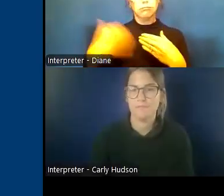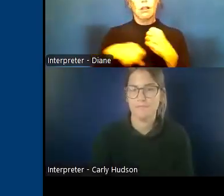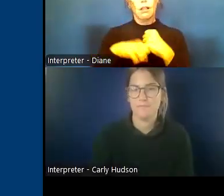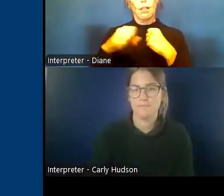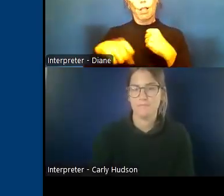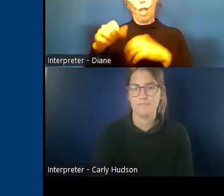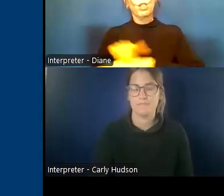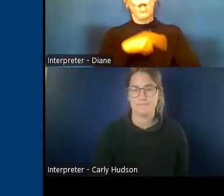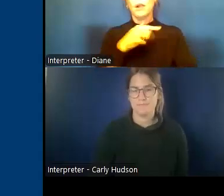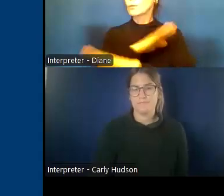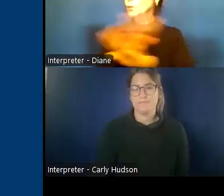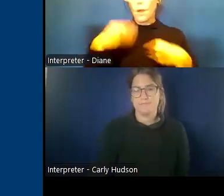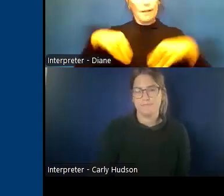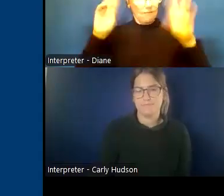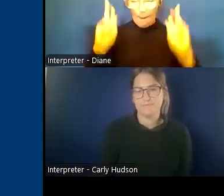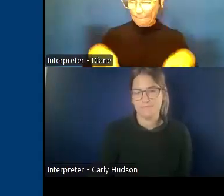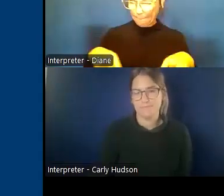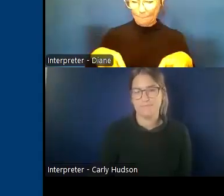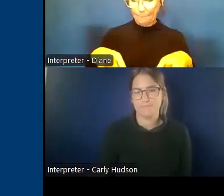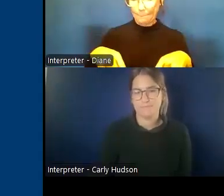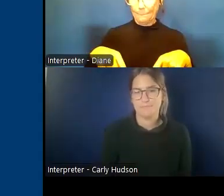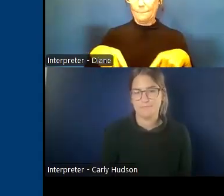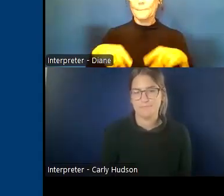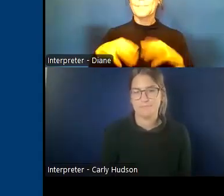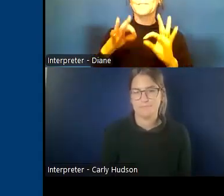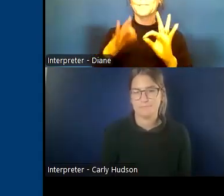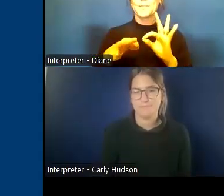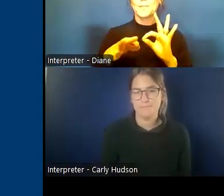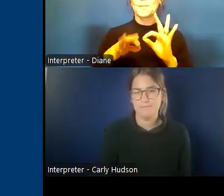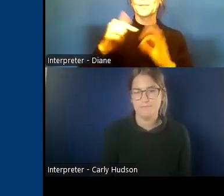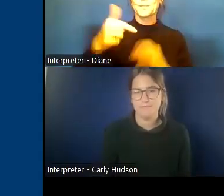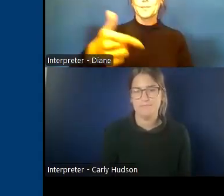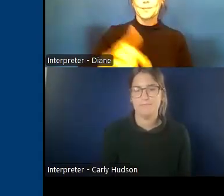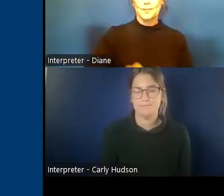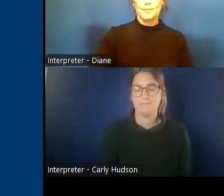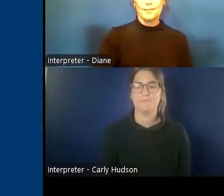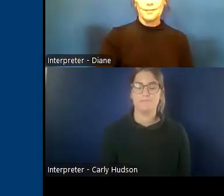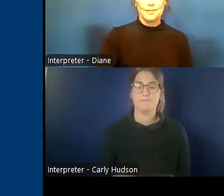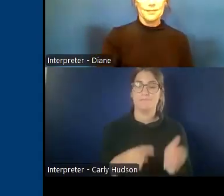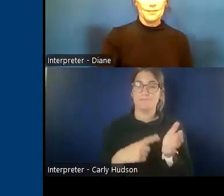guys can chime in where we go oh my God this seems so slow we're hitting roadblocks blah blah blah